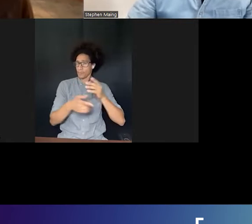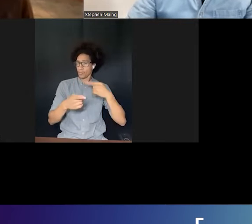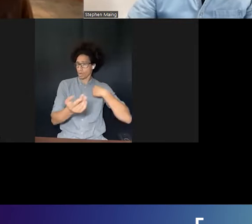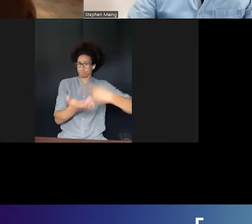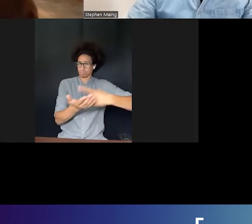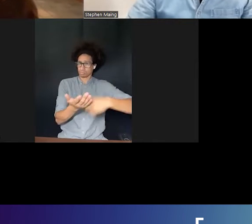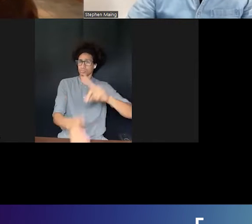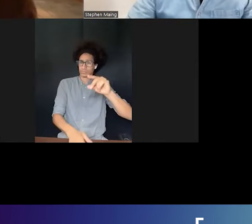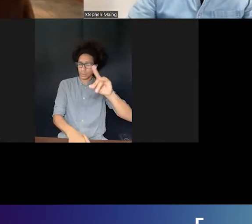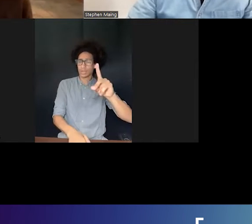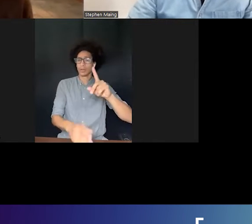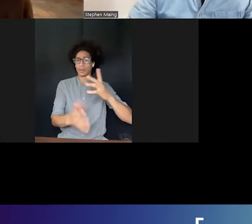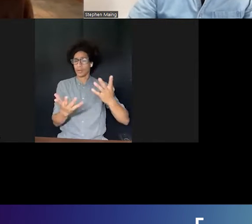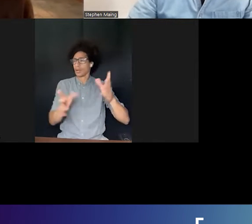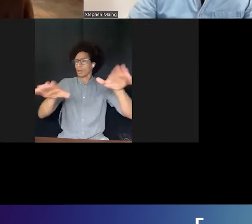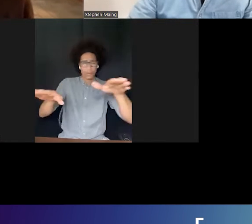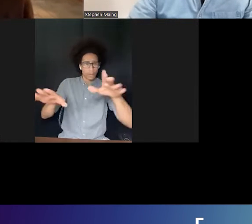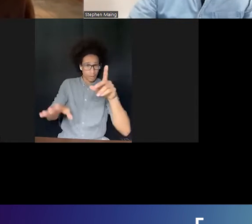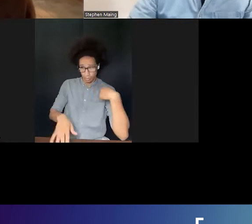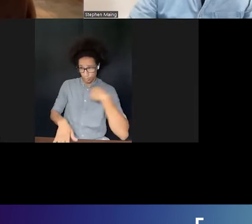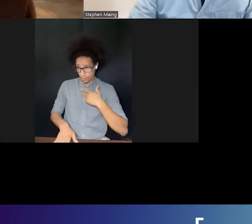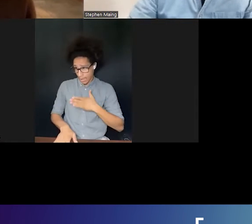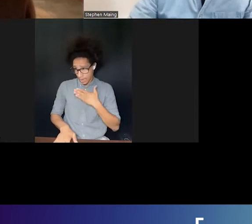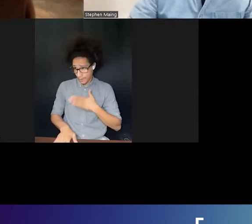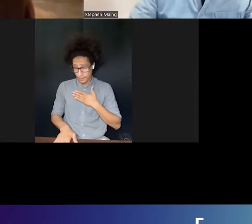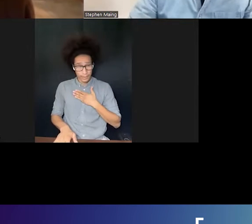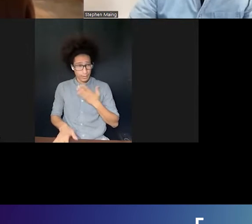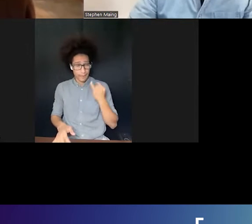would we be happy if we did, you know, a really sort of robust